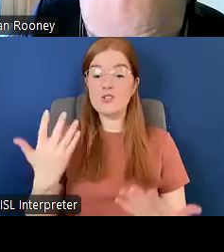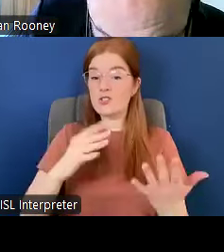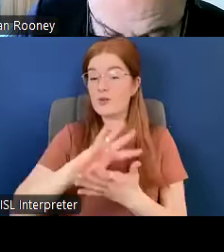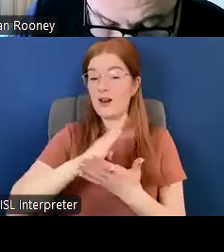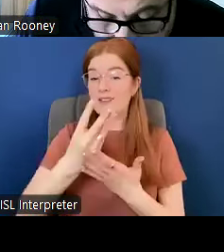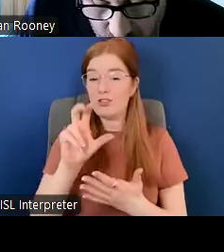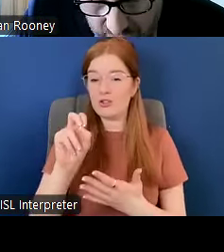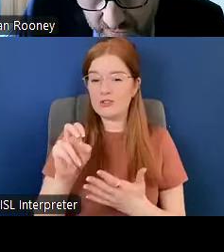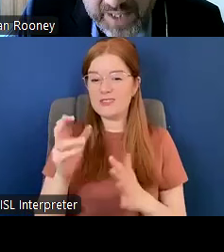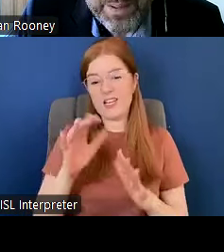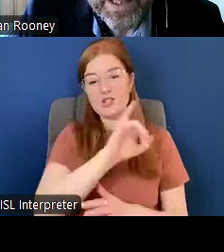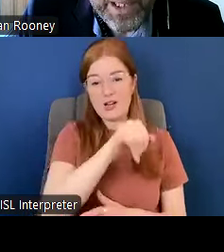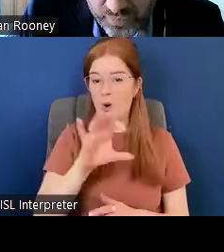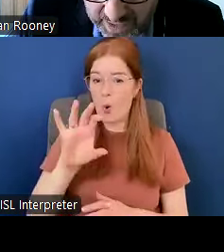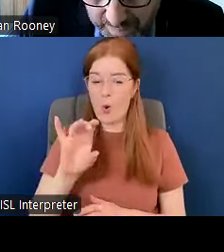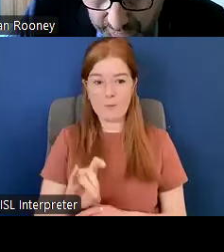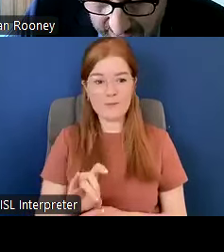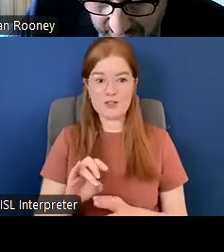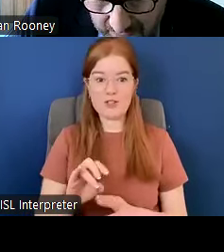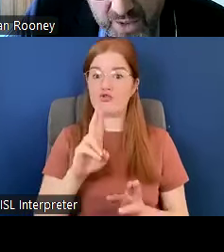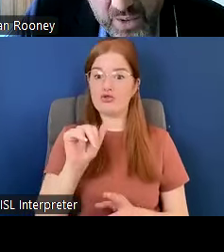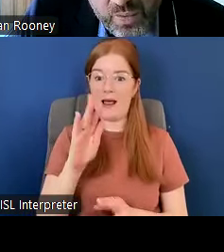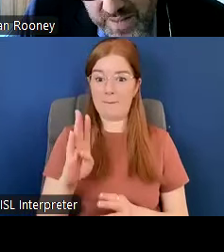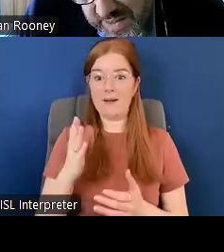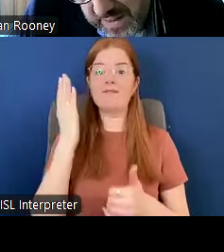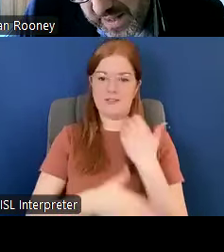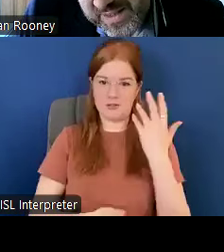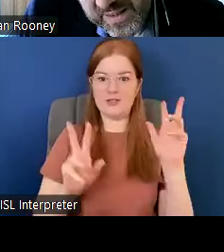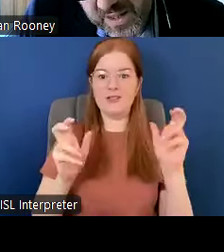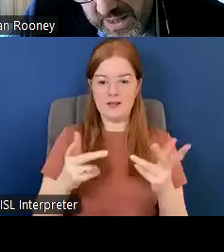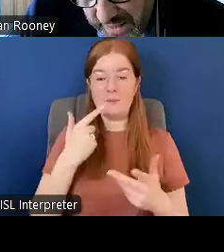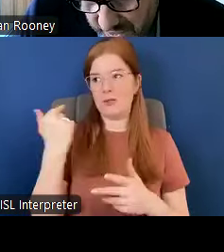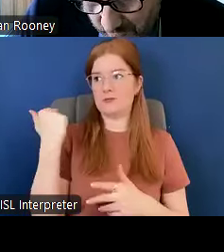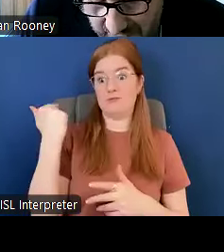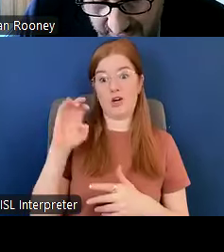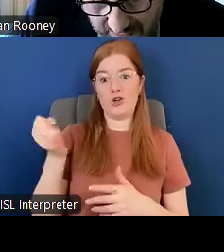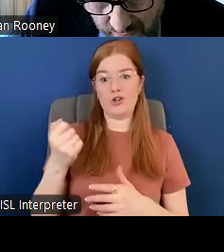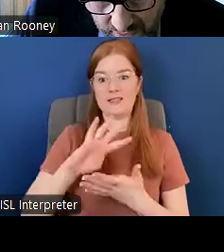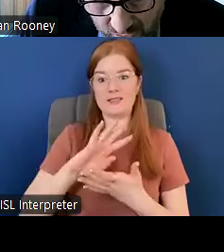Jellett and Hone's rehabilitation was complete, whereas in the early 1920s they were